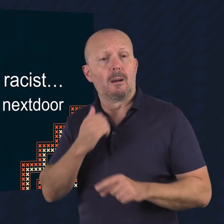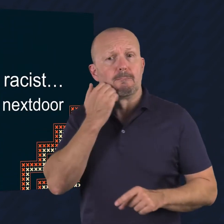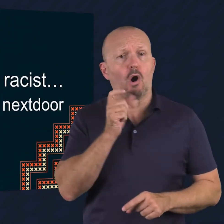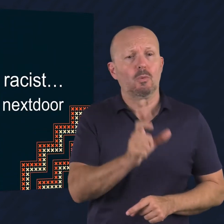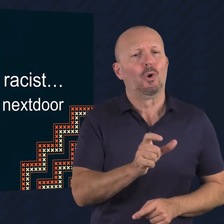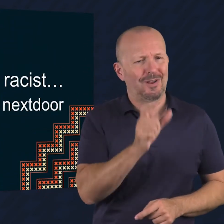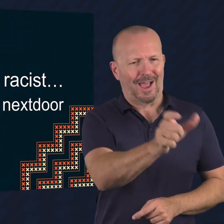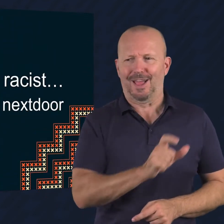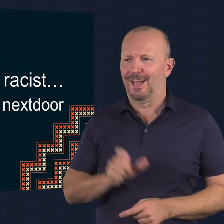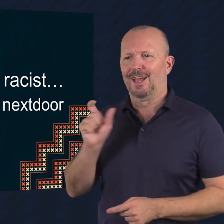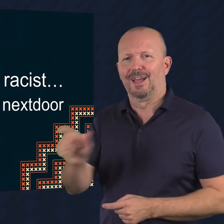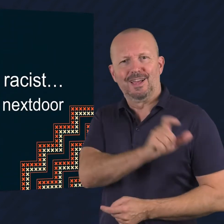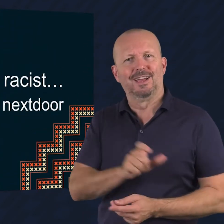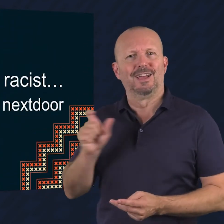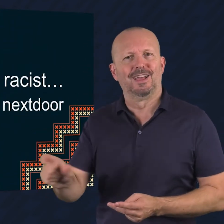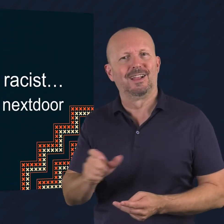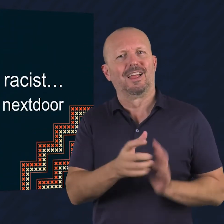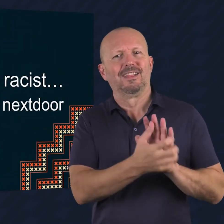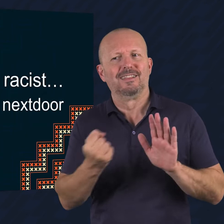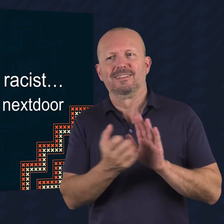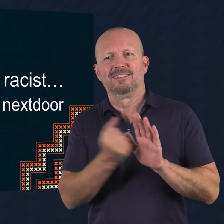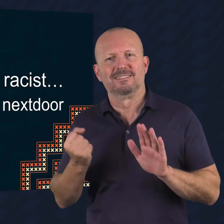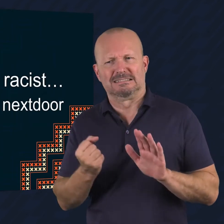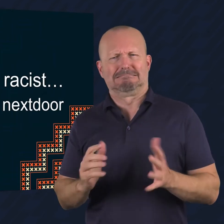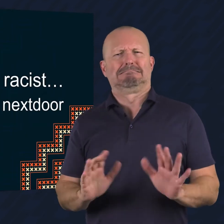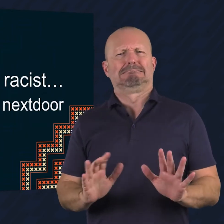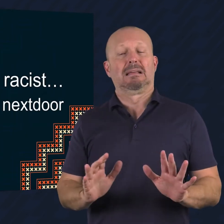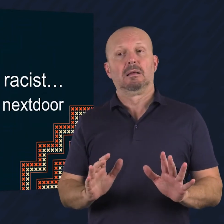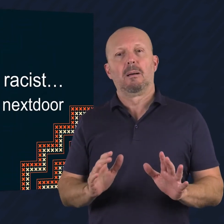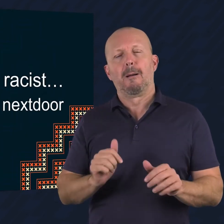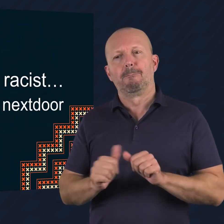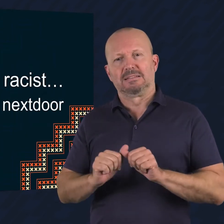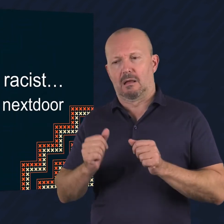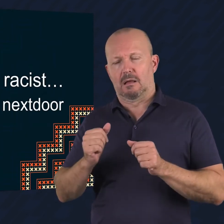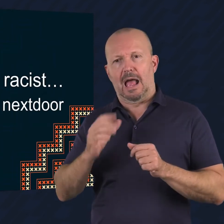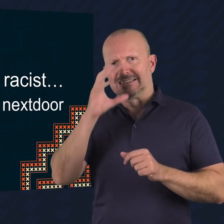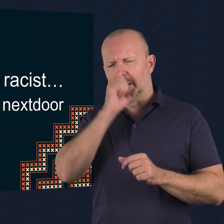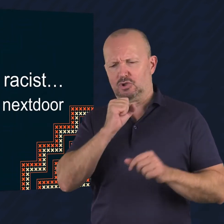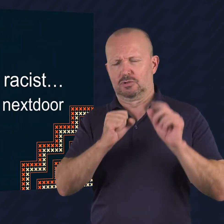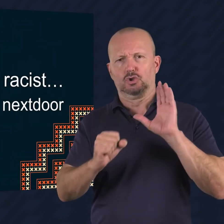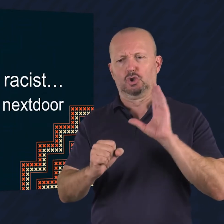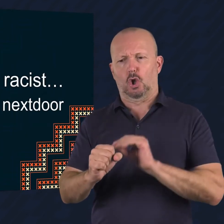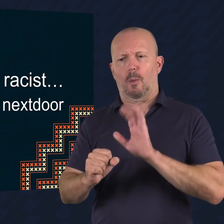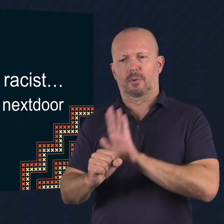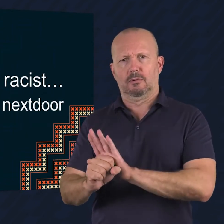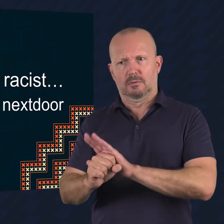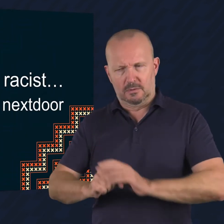But once we hold our own assumptions up to the light of day, we're then more likely to begin to recognise Mātauranga Māori